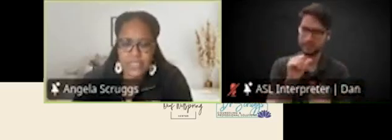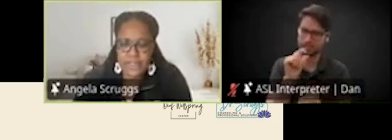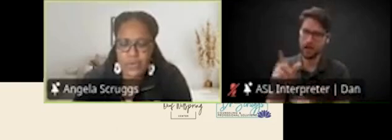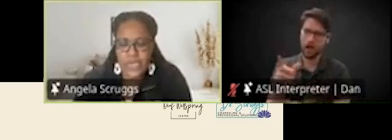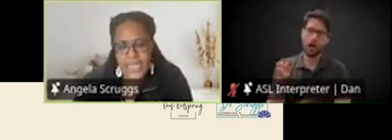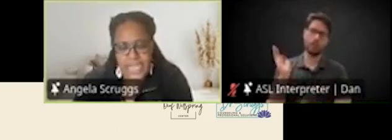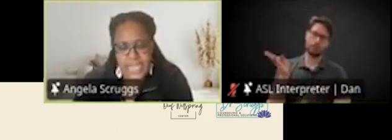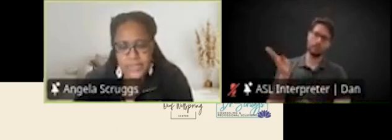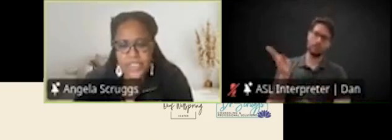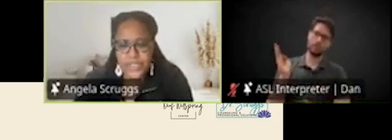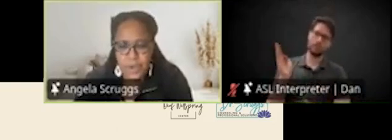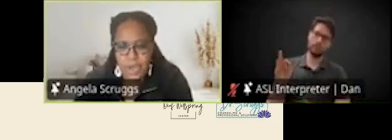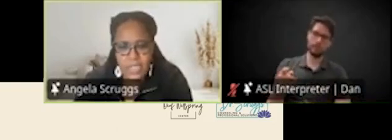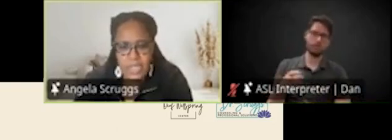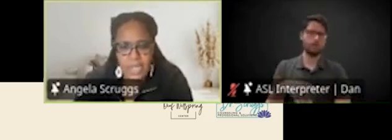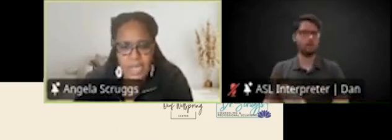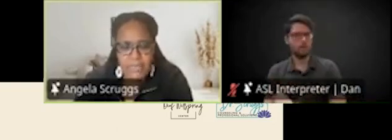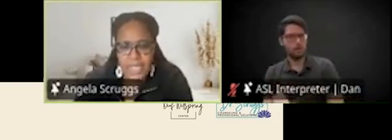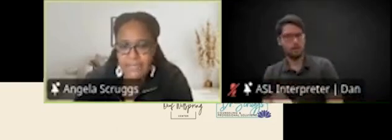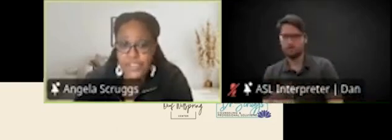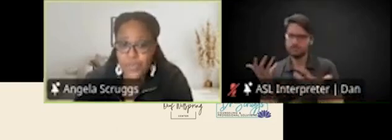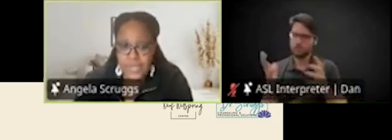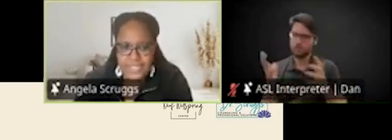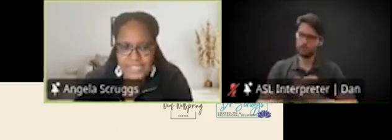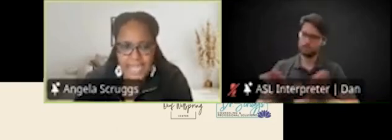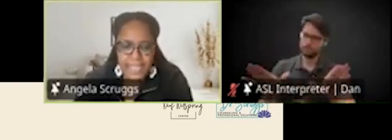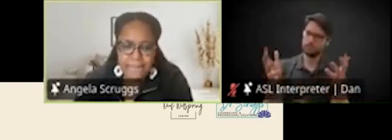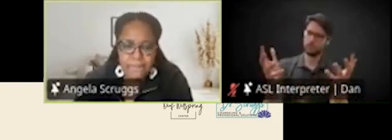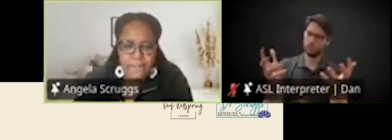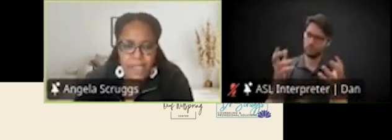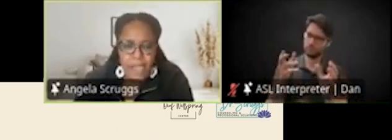we definitely wanna engage with you all, um... that have joined today.